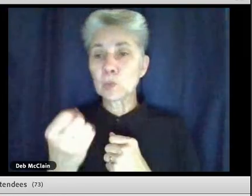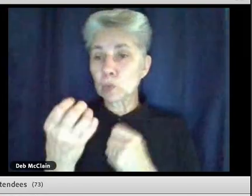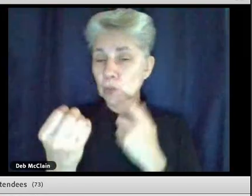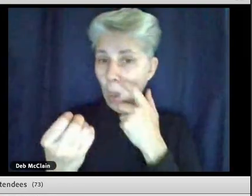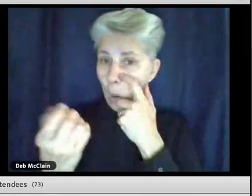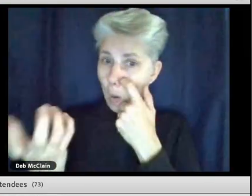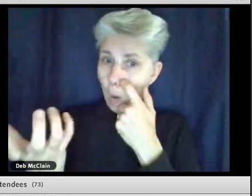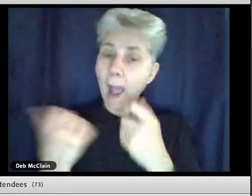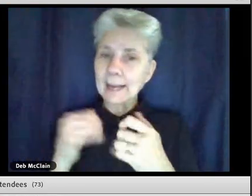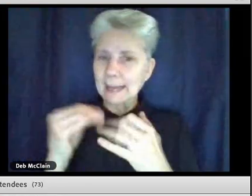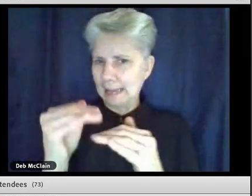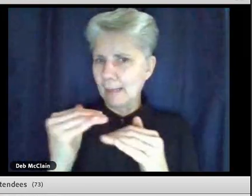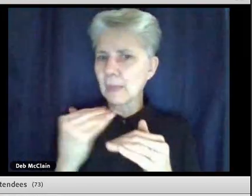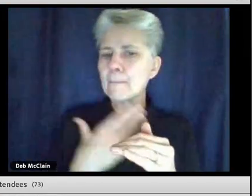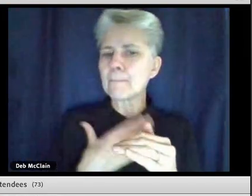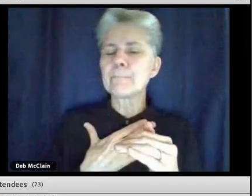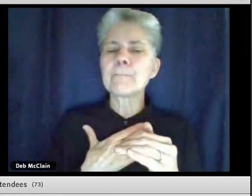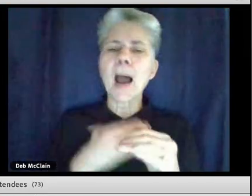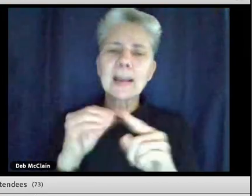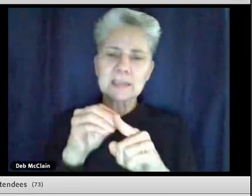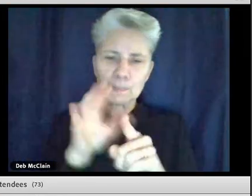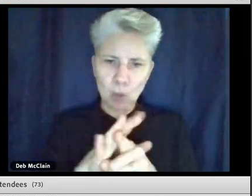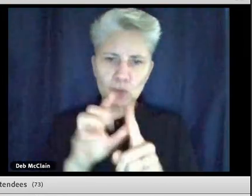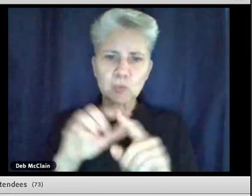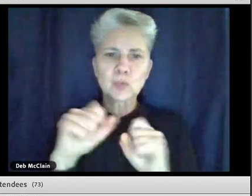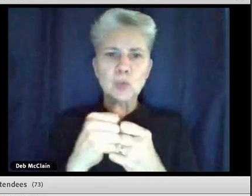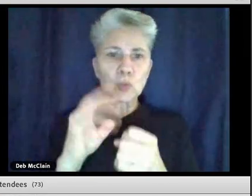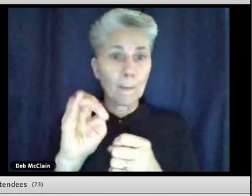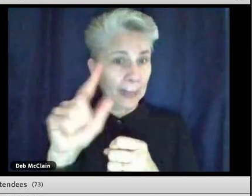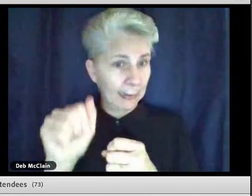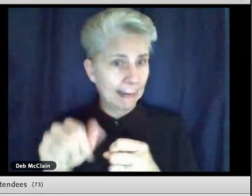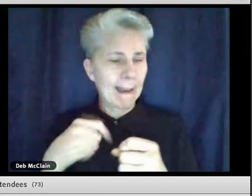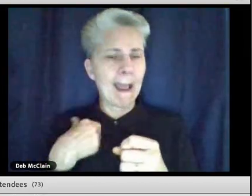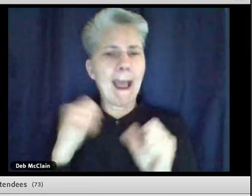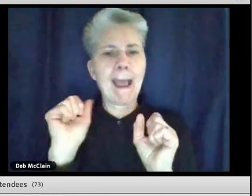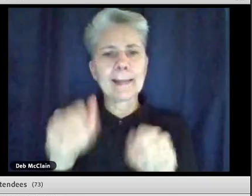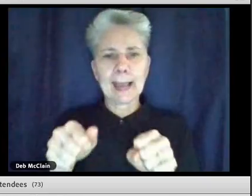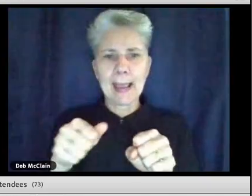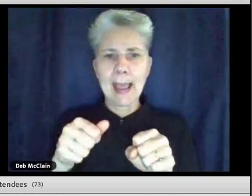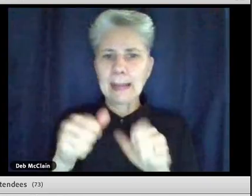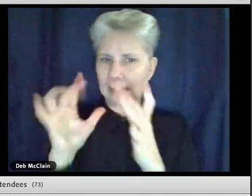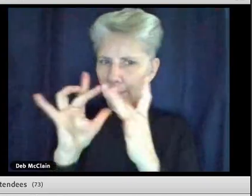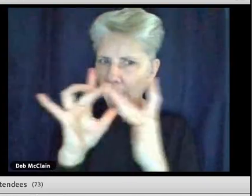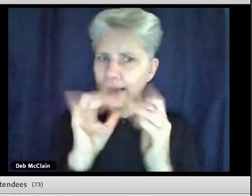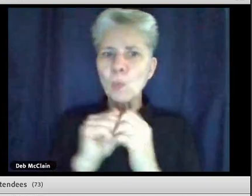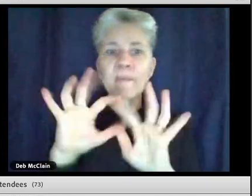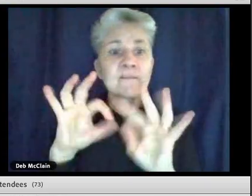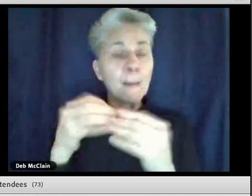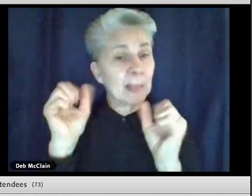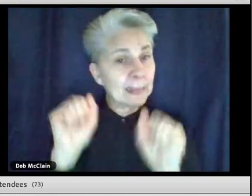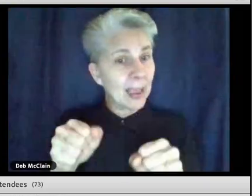"What can you control about the situation?" And so again, I can limit my exposure to social media.